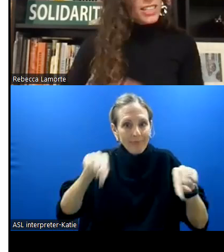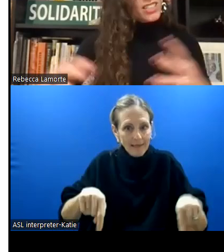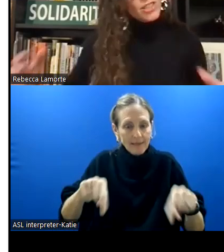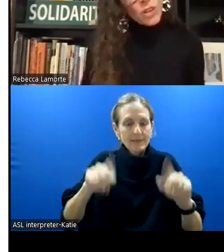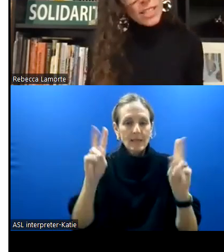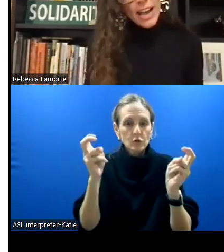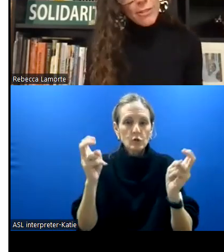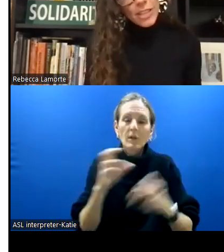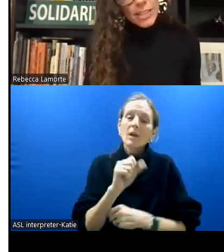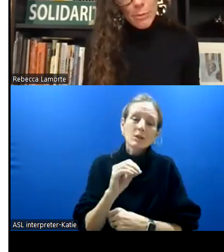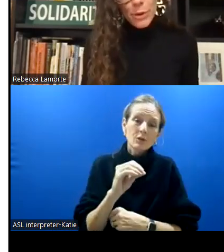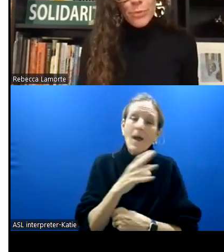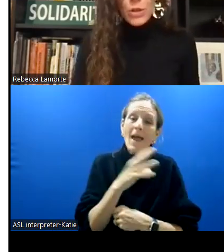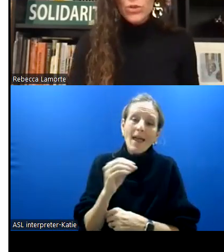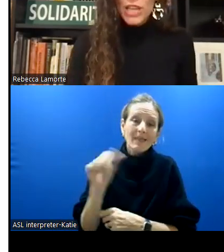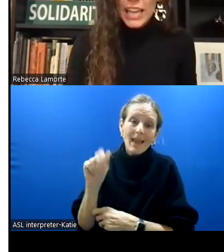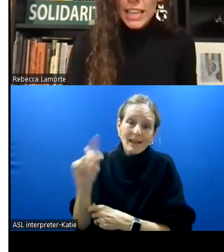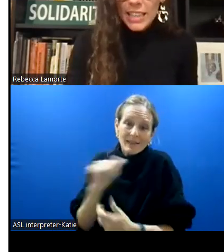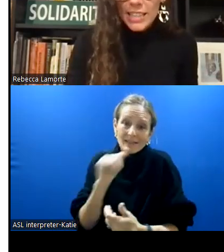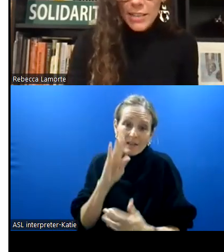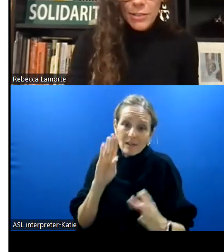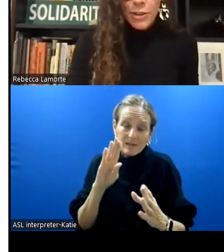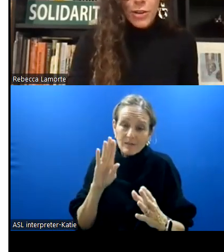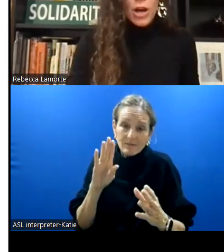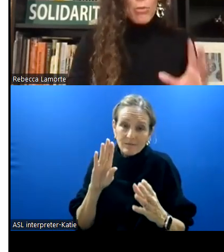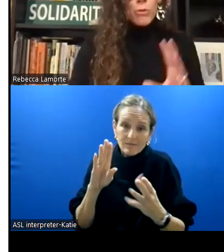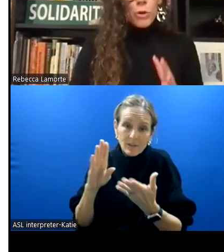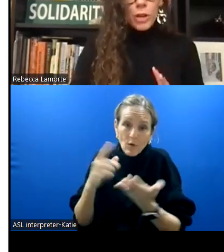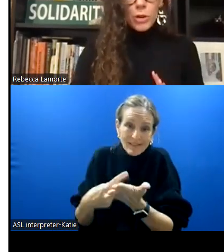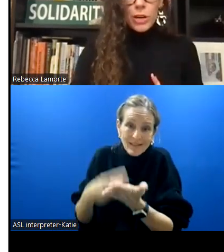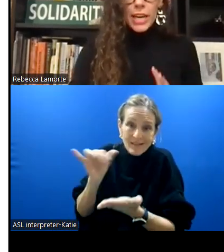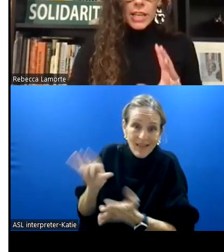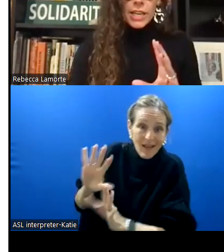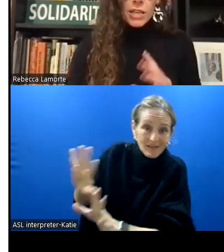doesn't address that, for example. So taking things even further. Before we go to our next hand,